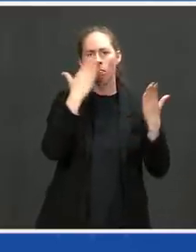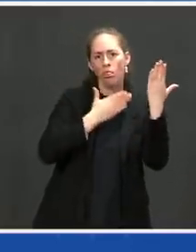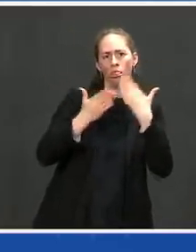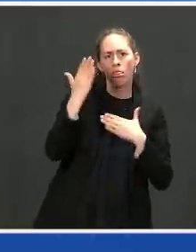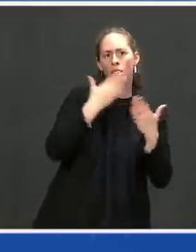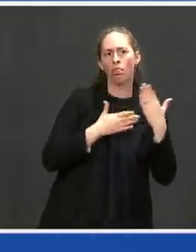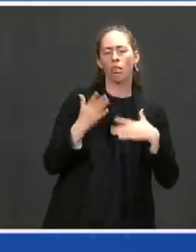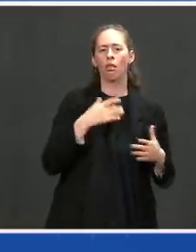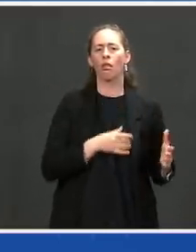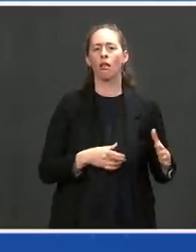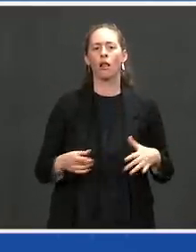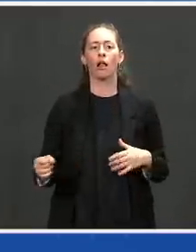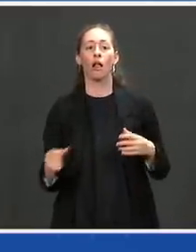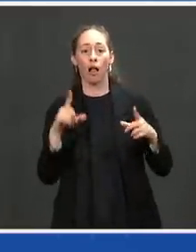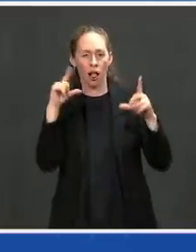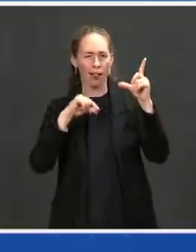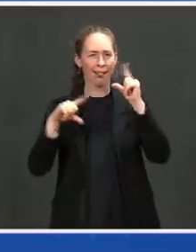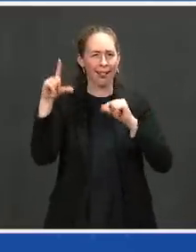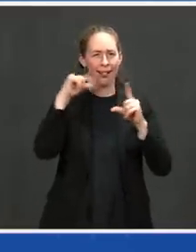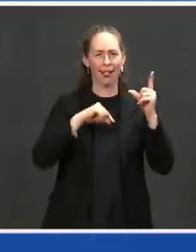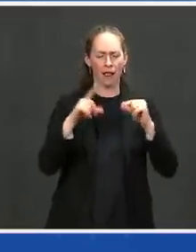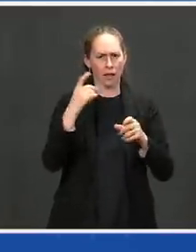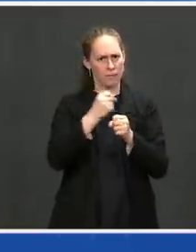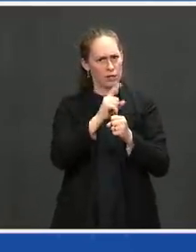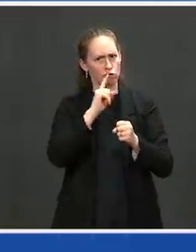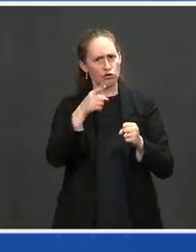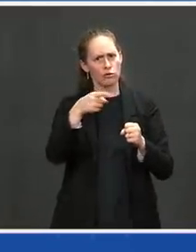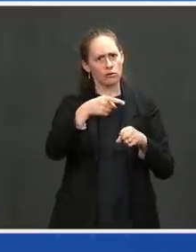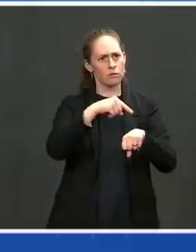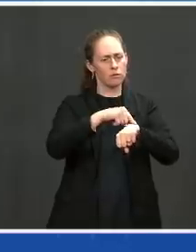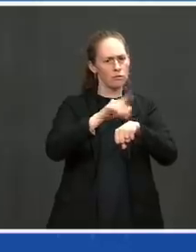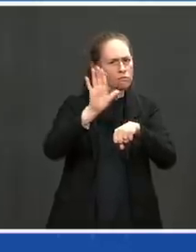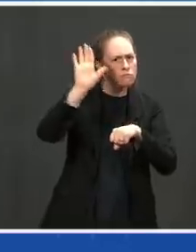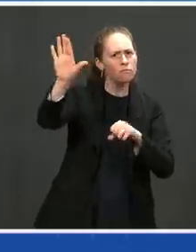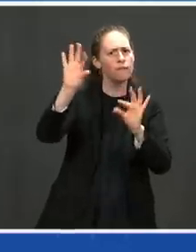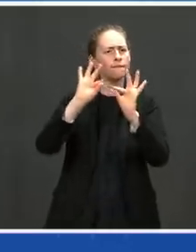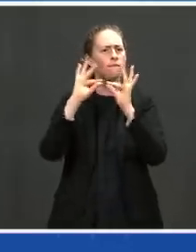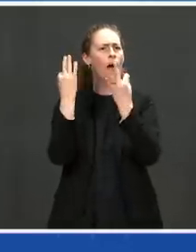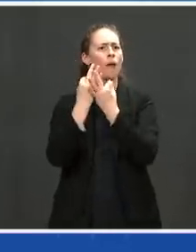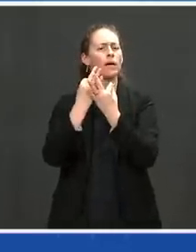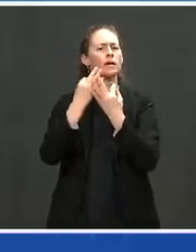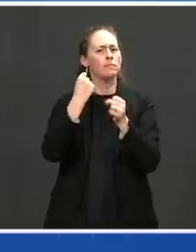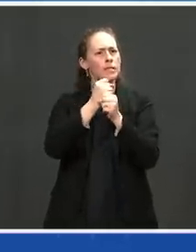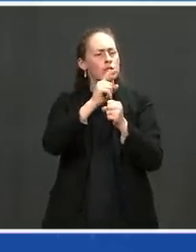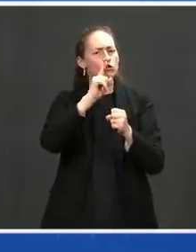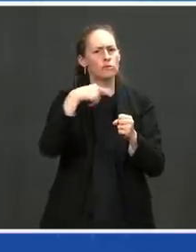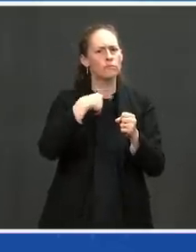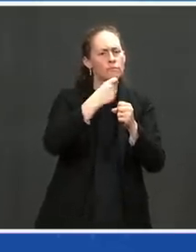They're establishing that right off the bat. If it, in fact, is Mom or Dad, Dad says --